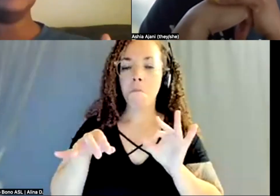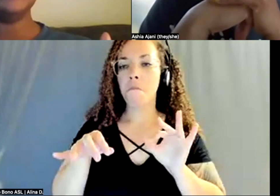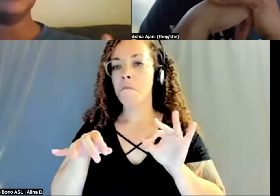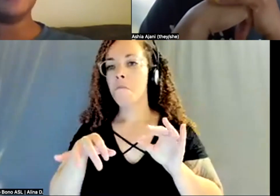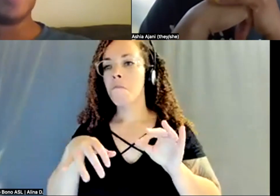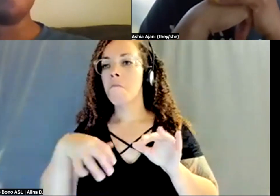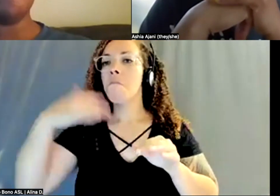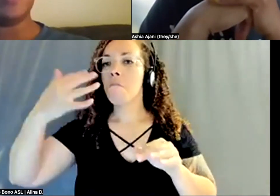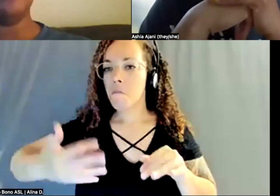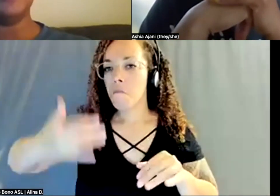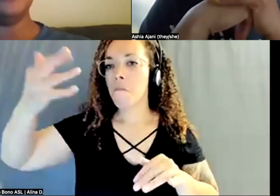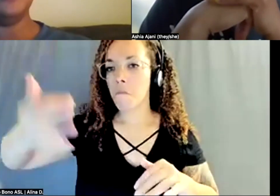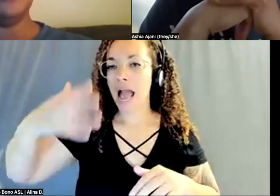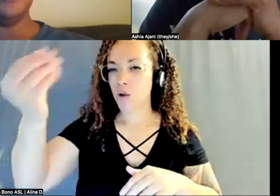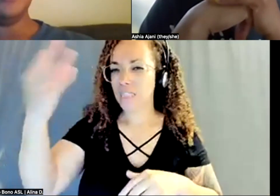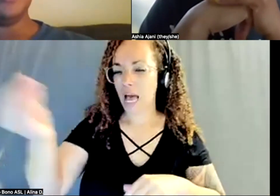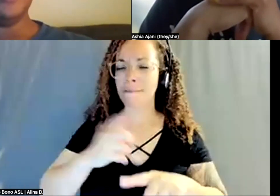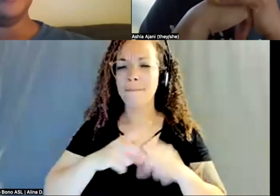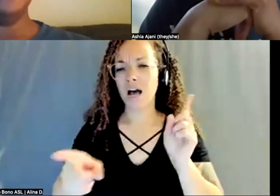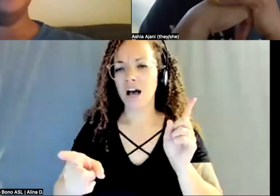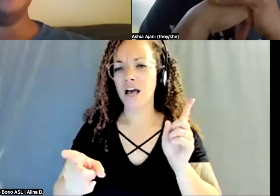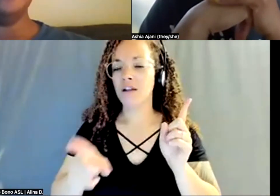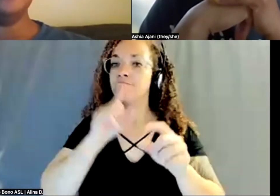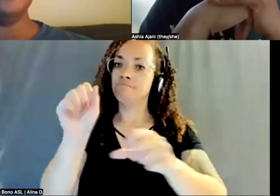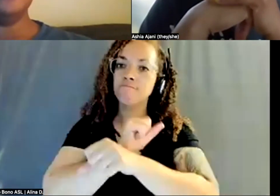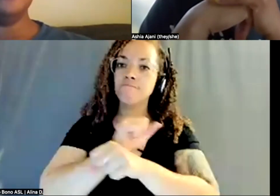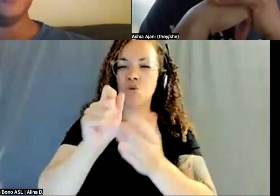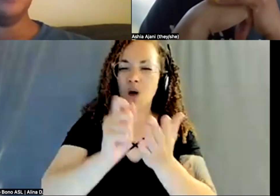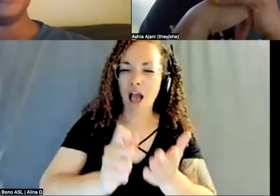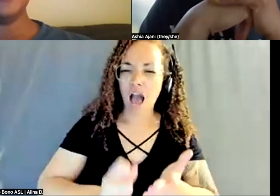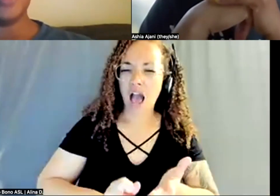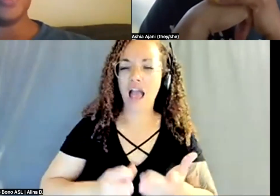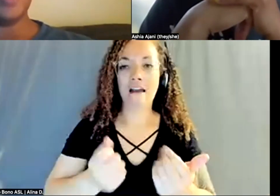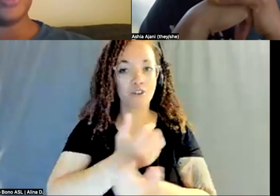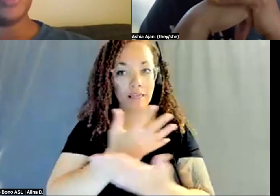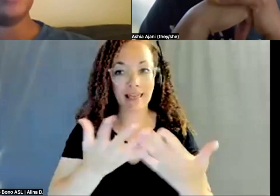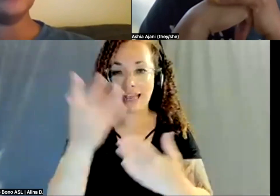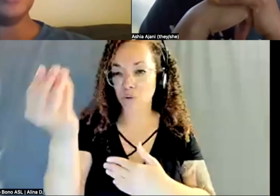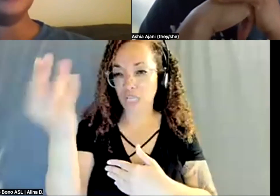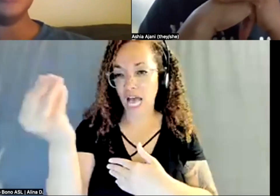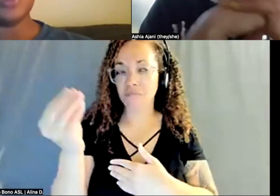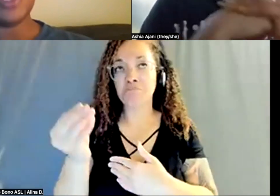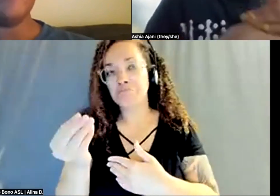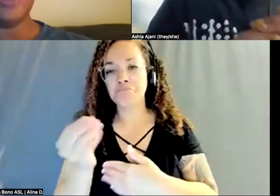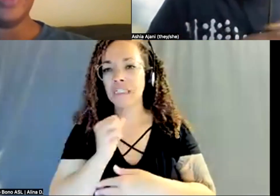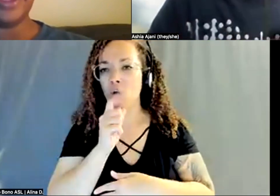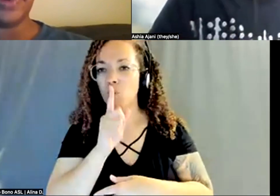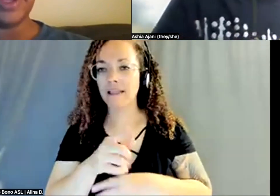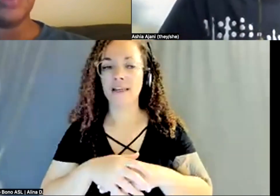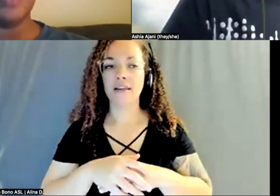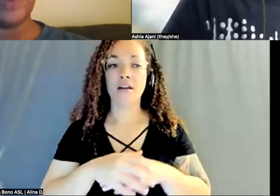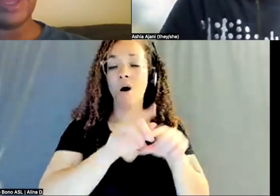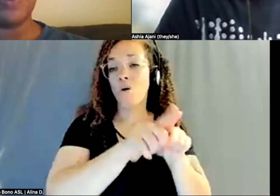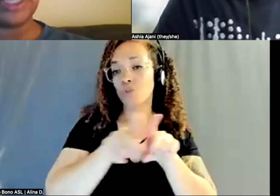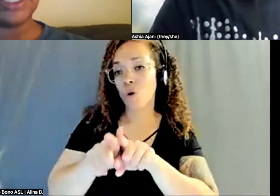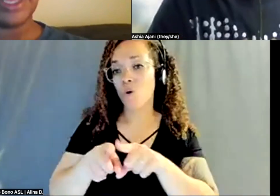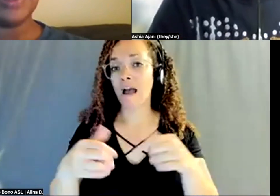in that environment. Um, but yeah, I also just kind of have a very incoherent writing process.